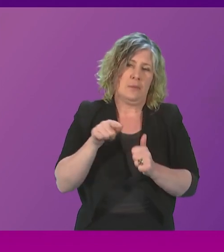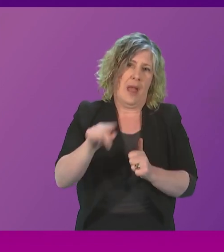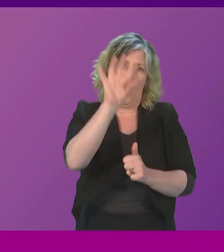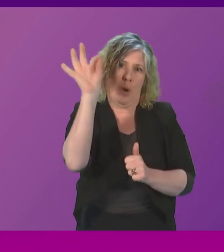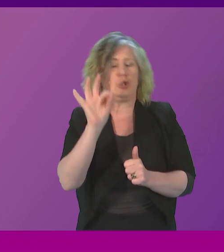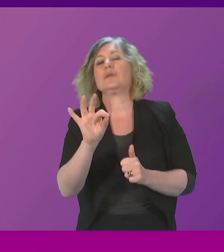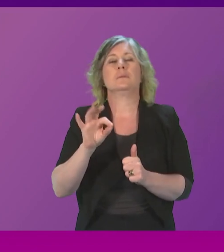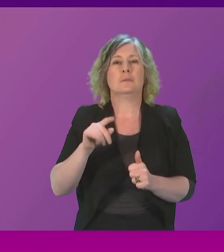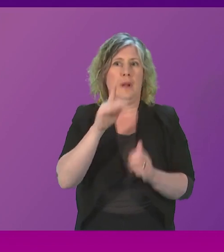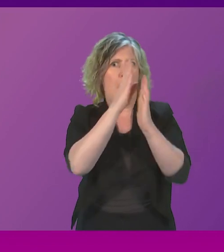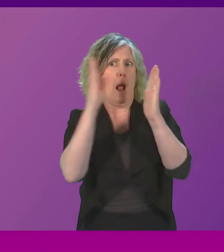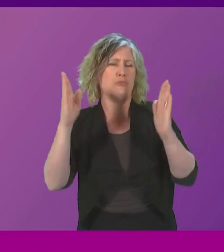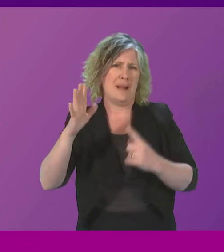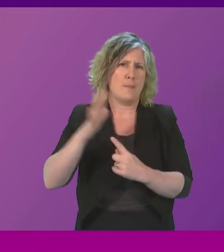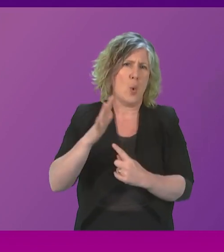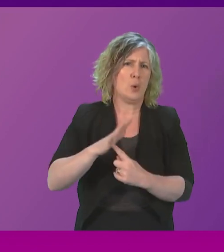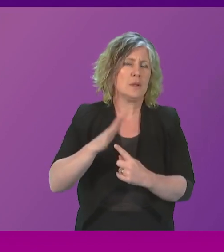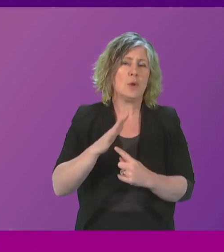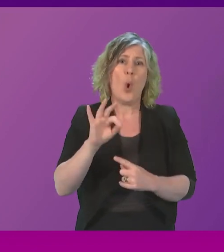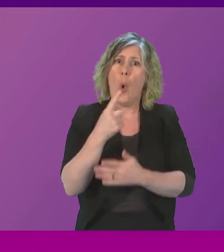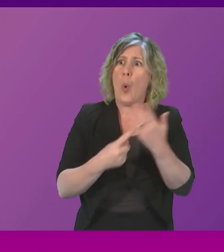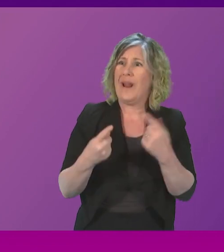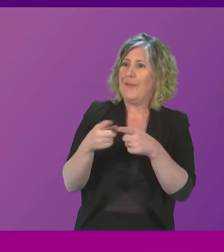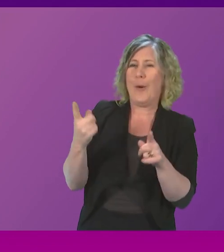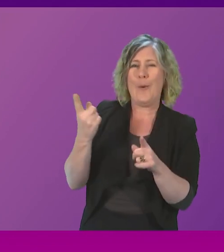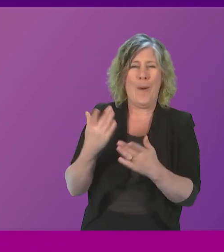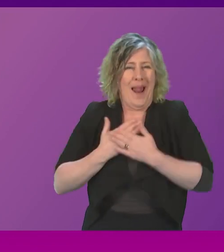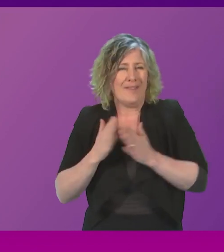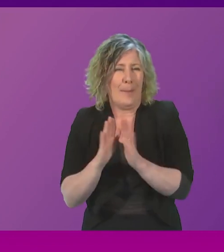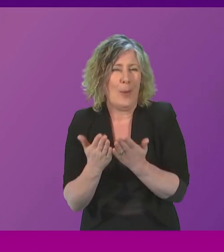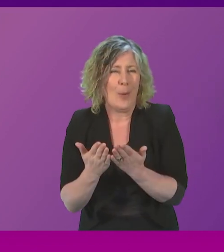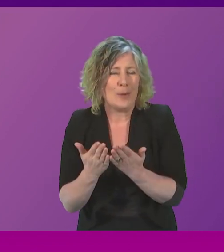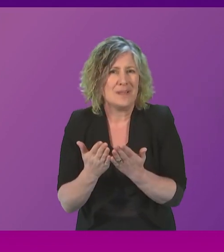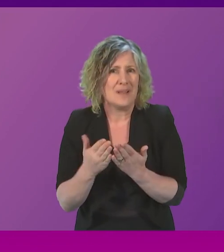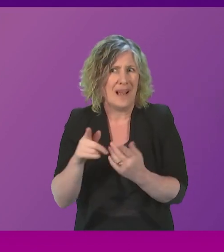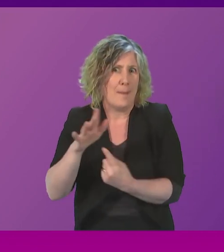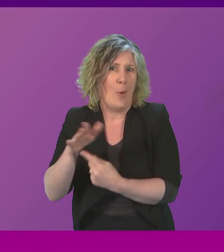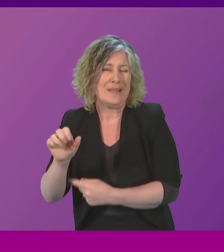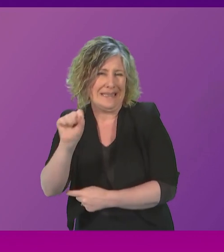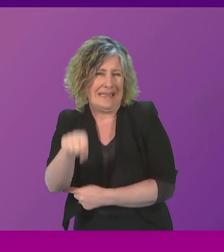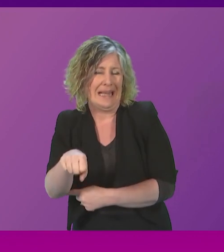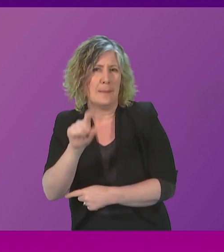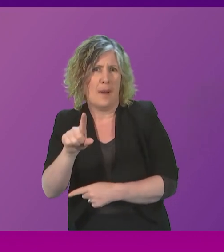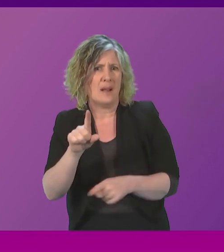They are important not just for those who love books; they provide a number of important